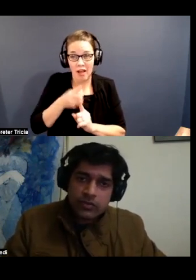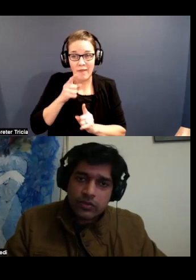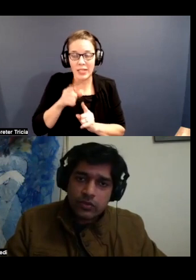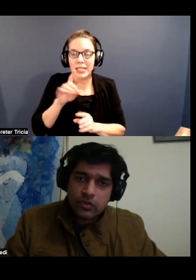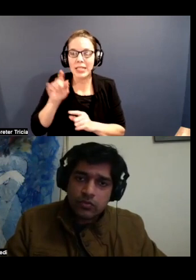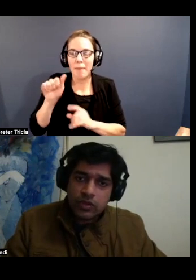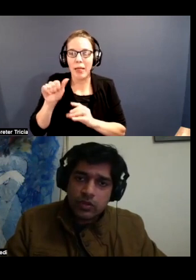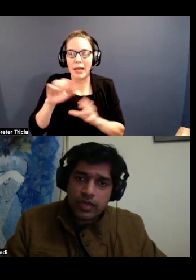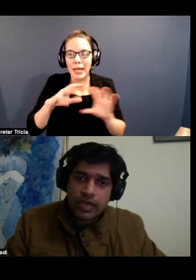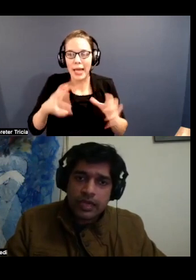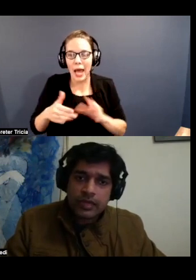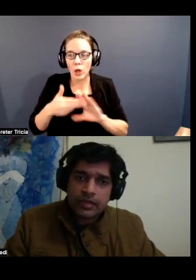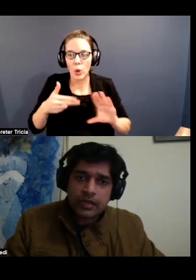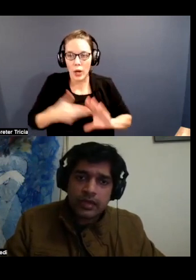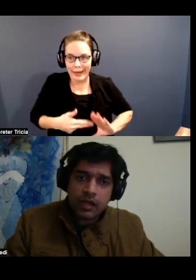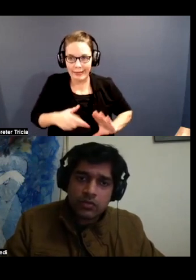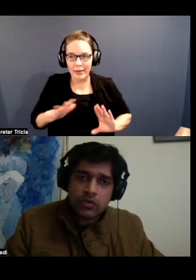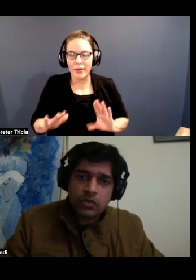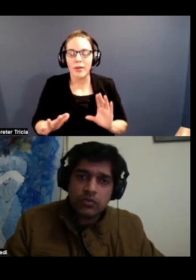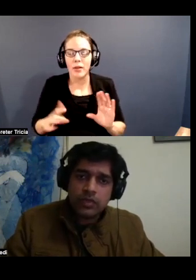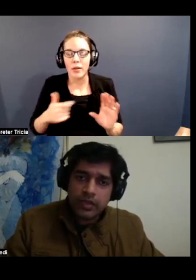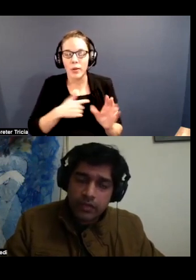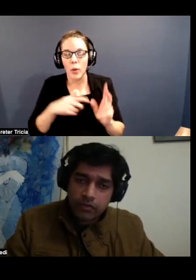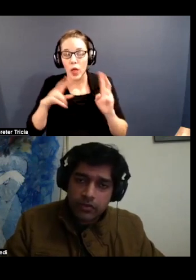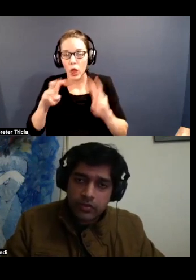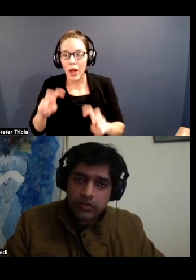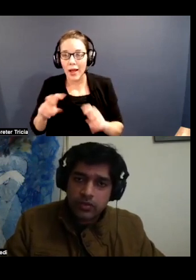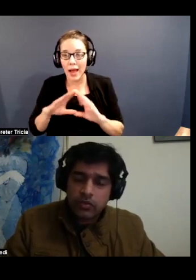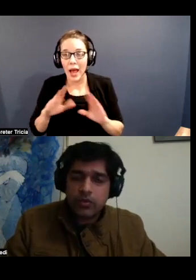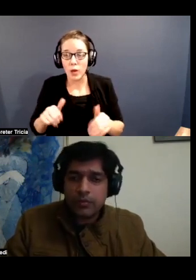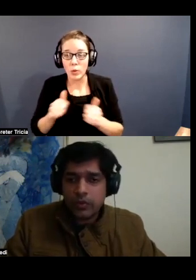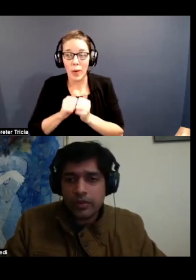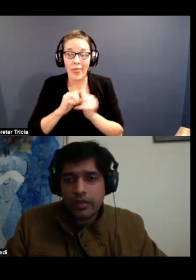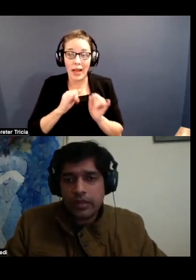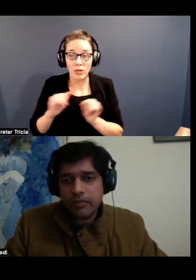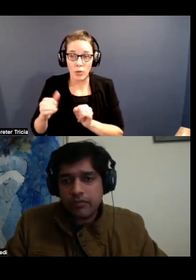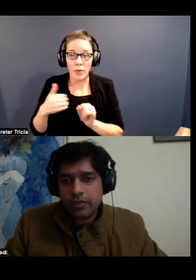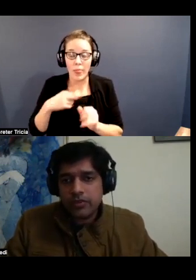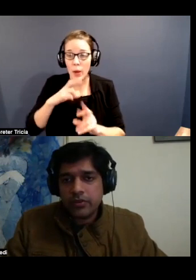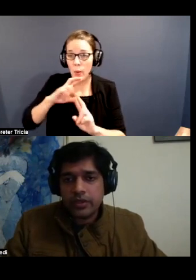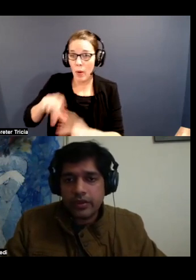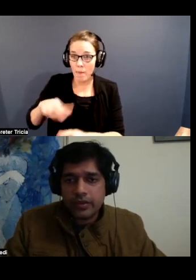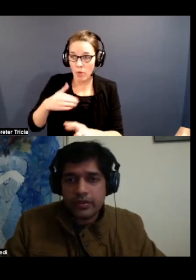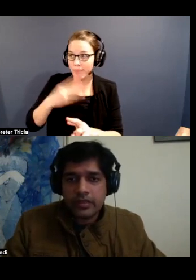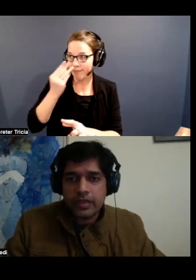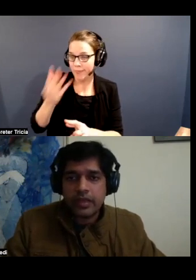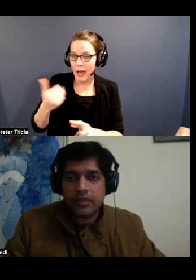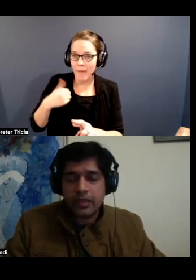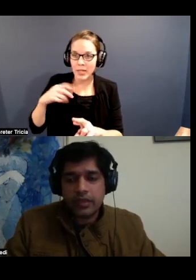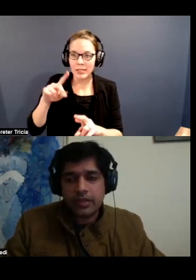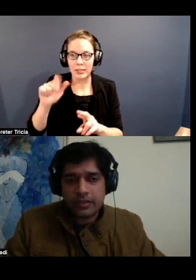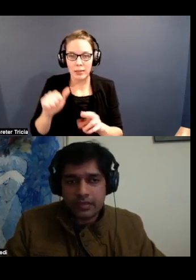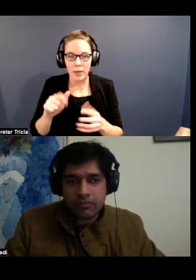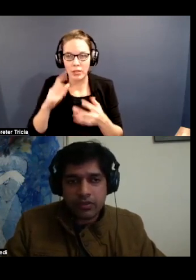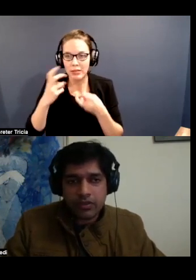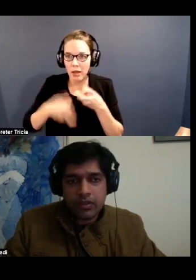we look at households with individuals who report difficulty doing errands and they can self-care.